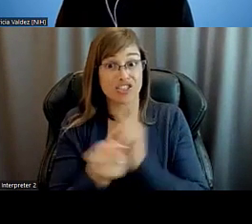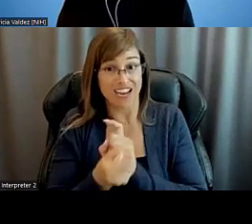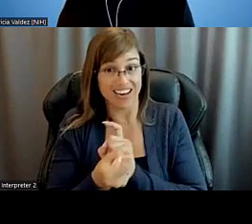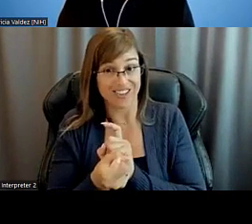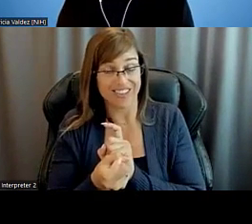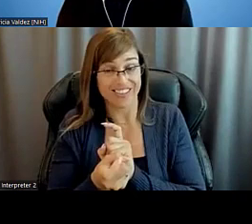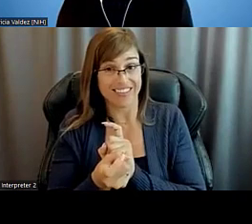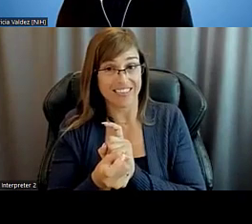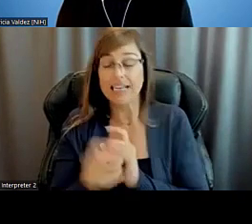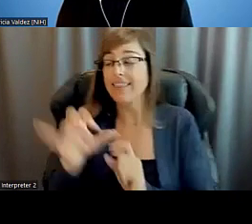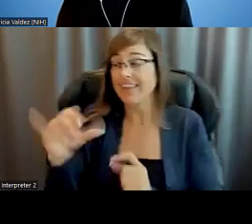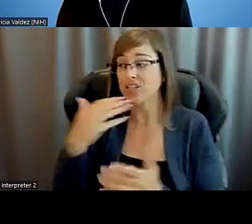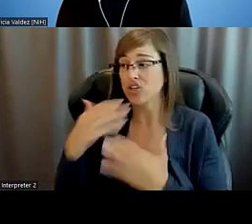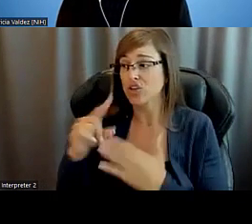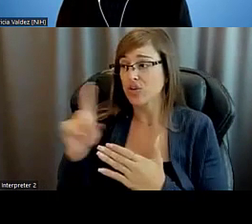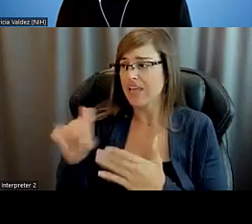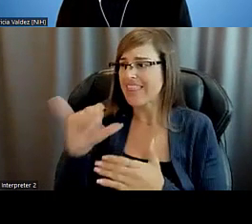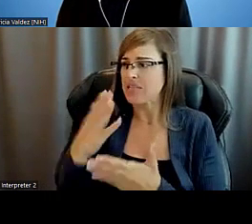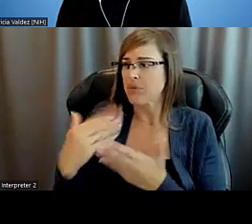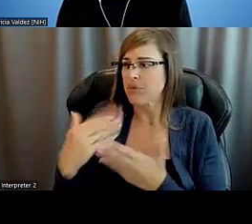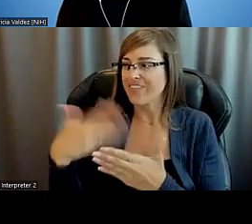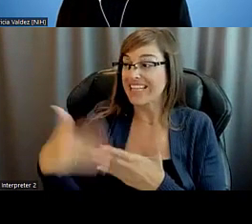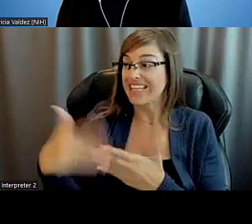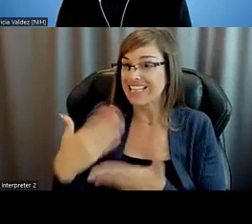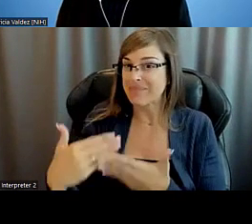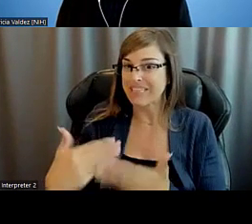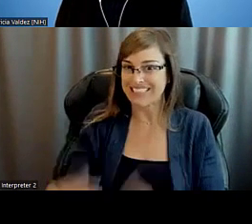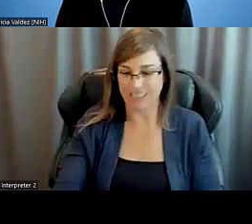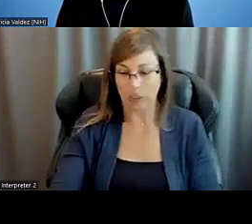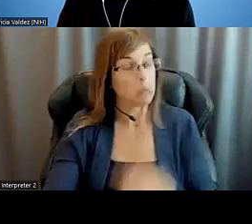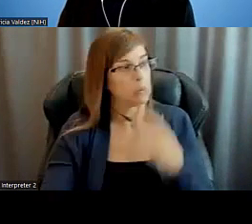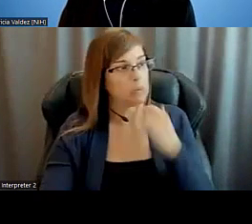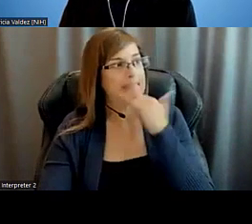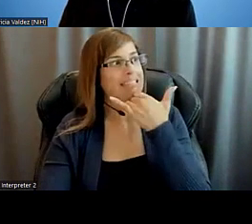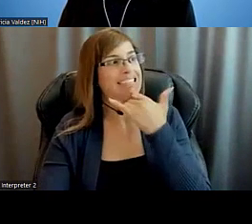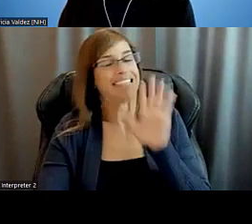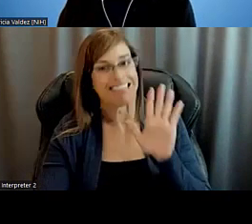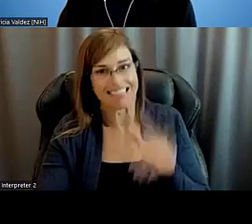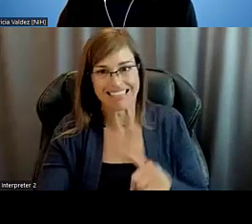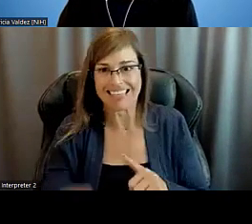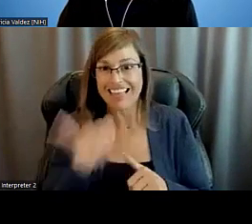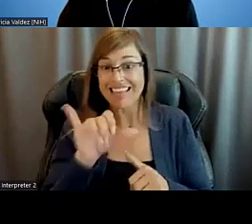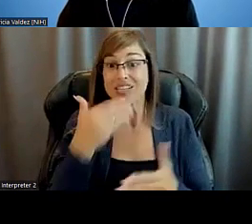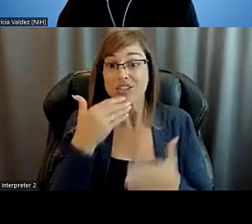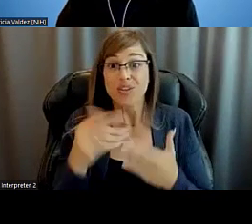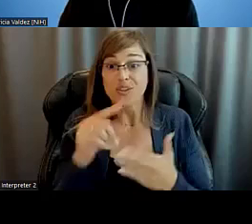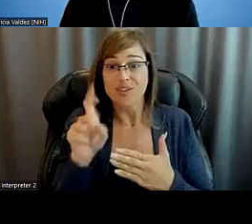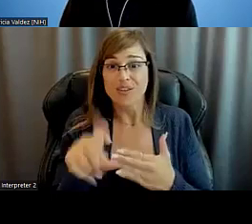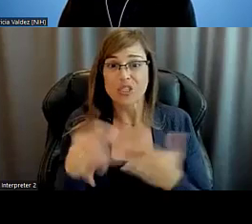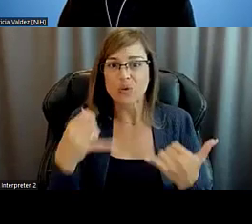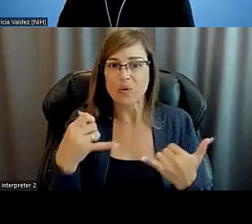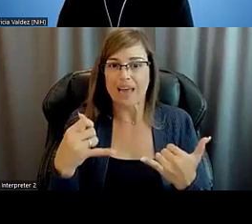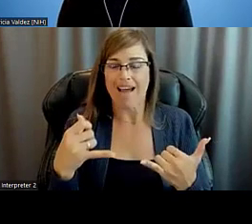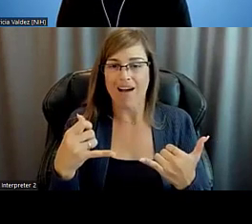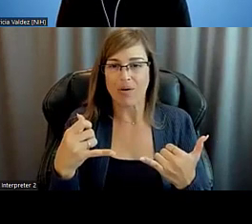So that is part of the next piece. Elyse Sullivan: Whoops. Dr. Patricia Valdez: But no, but that's a really good question. So now the guy, Dr. Smith,